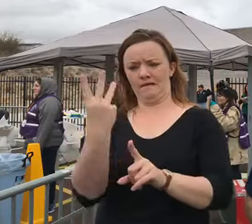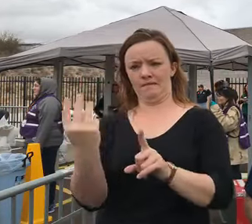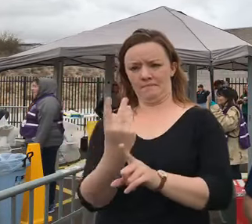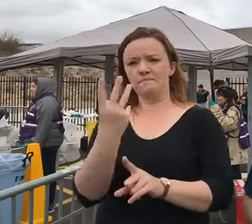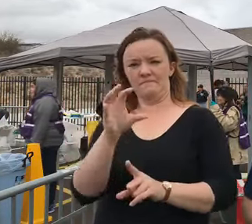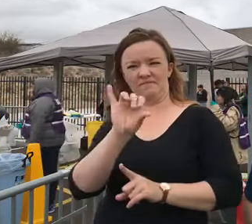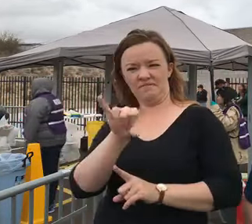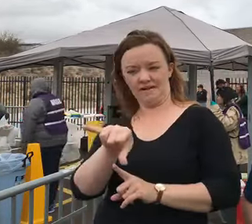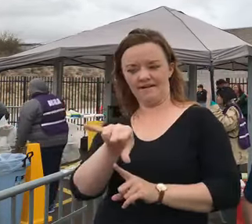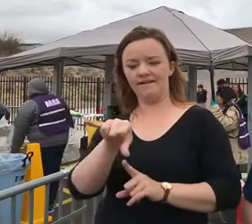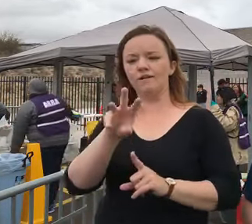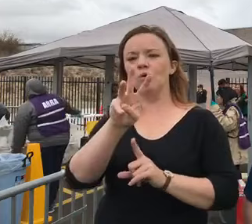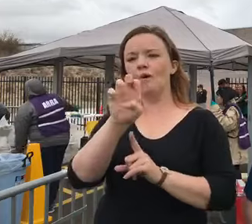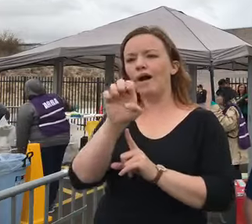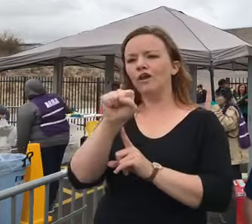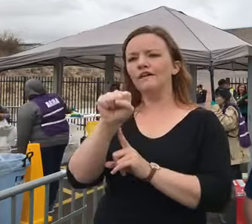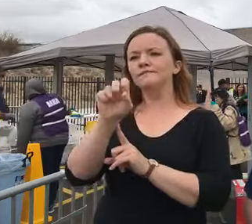that's Wireless Emergency Alerts. We can do that.